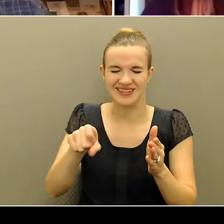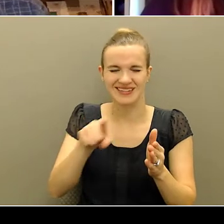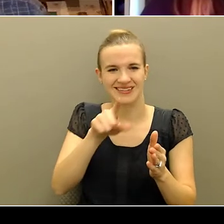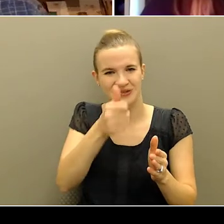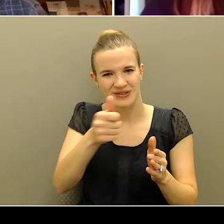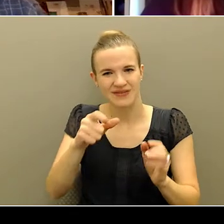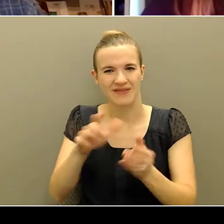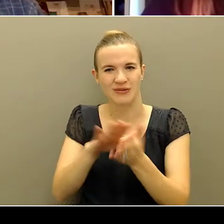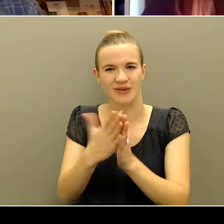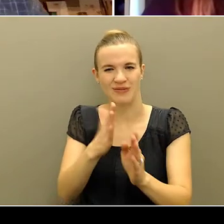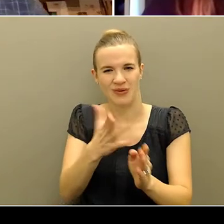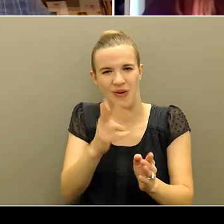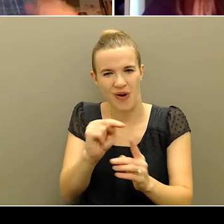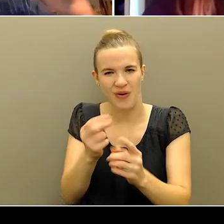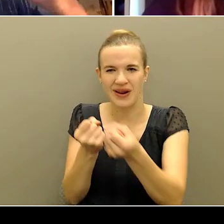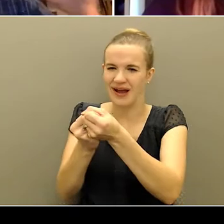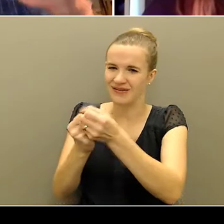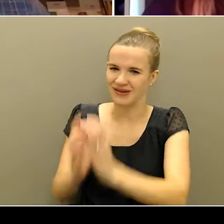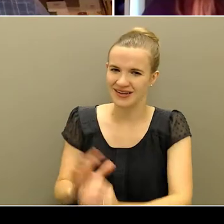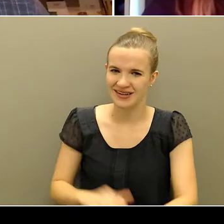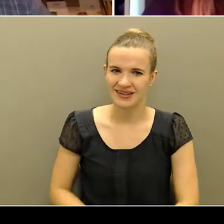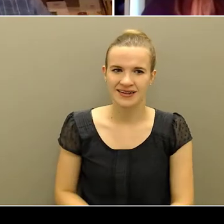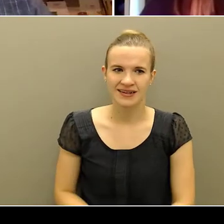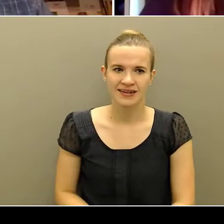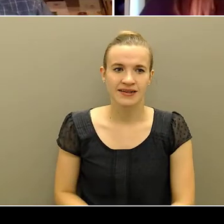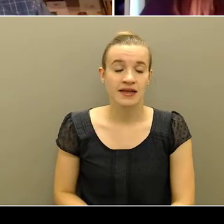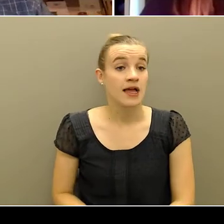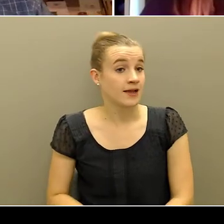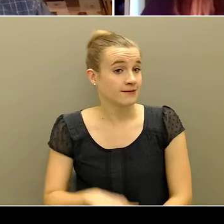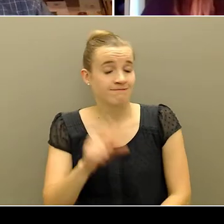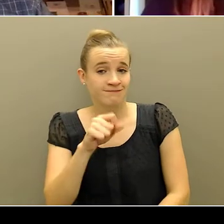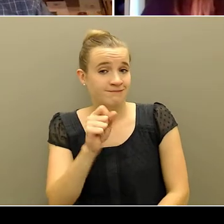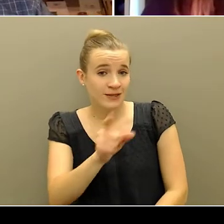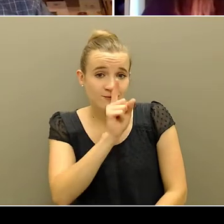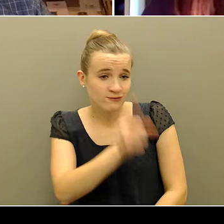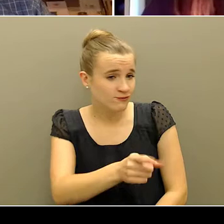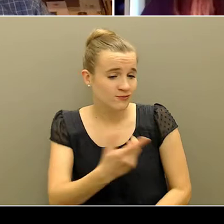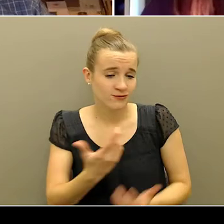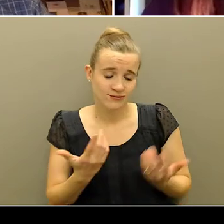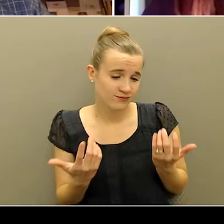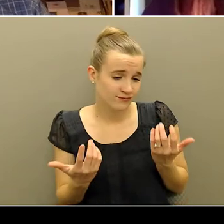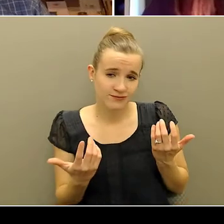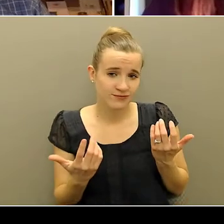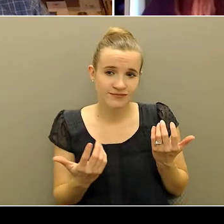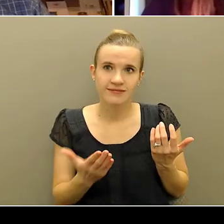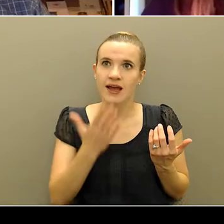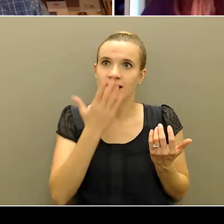about for everybody involved, I think. So one of the things I remember we